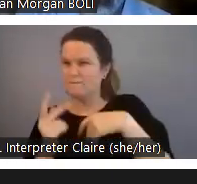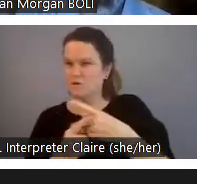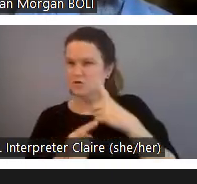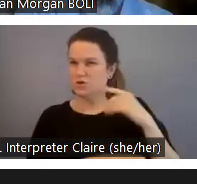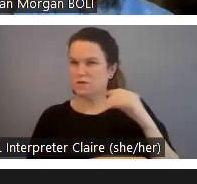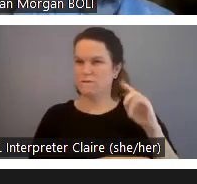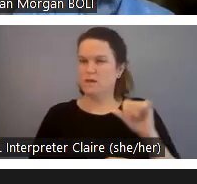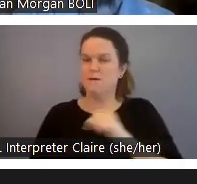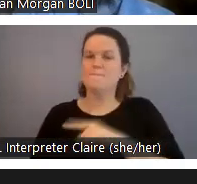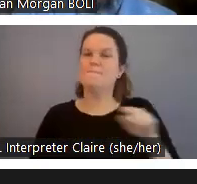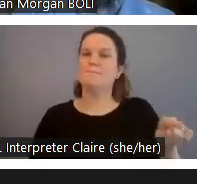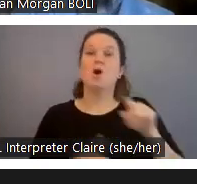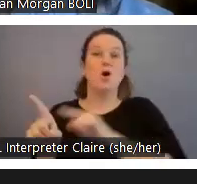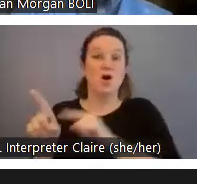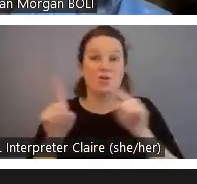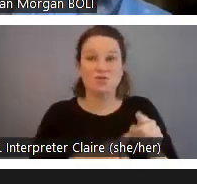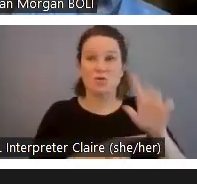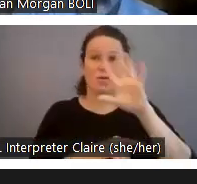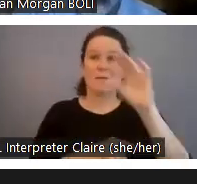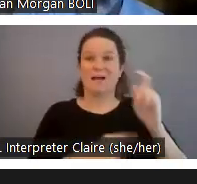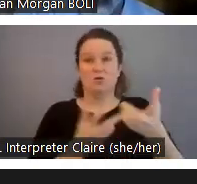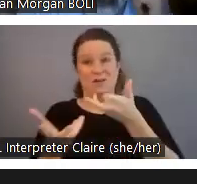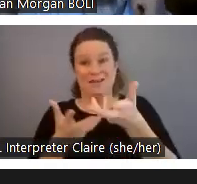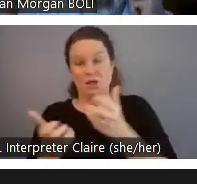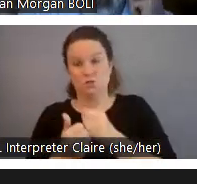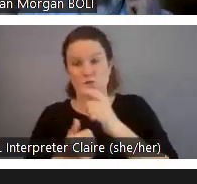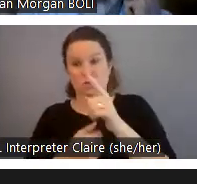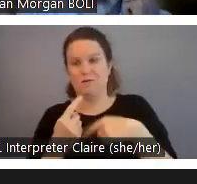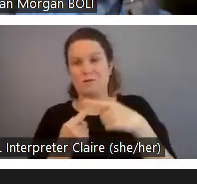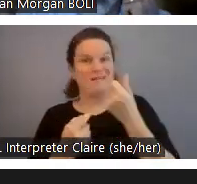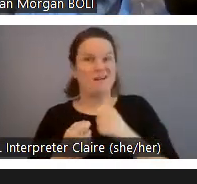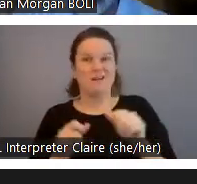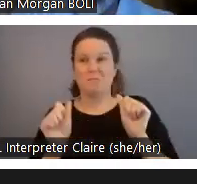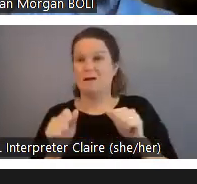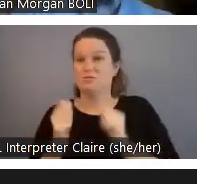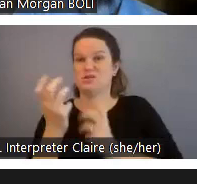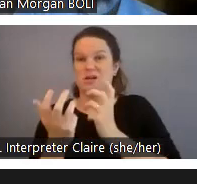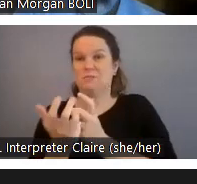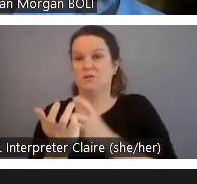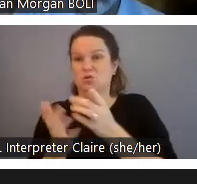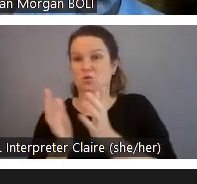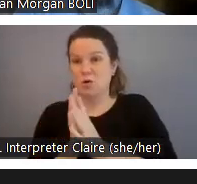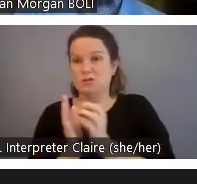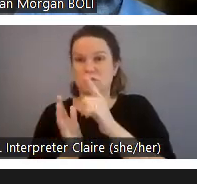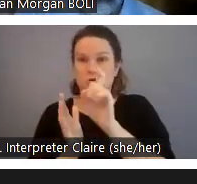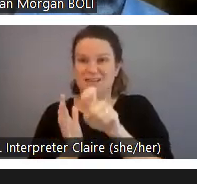an employer also needs to engage you around any accommodations that you